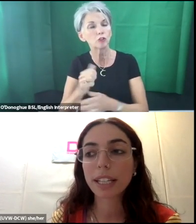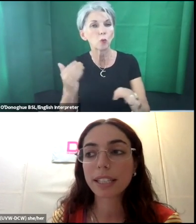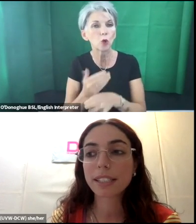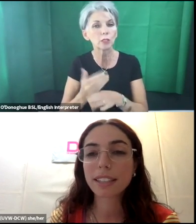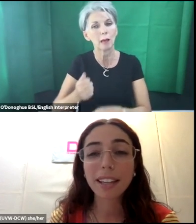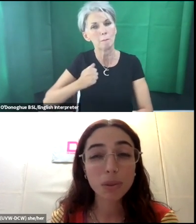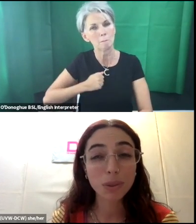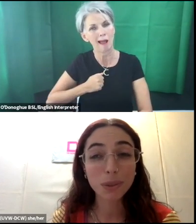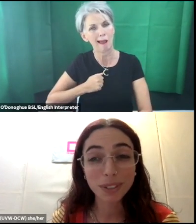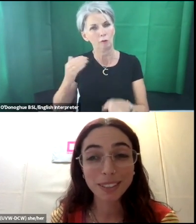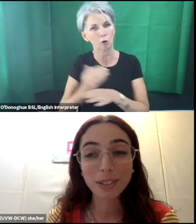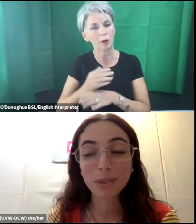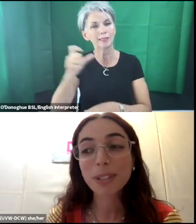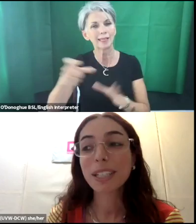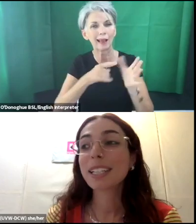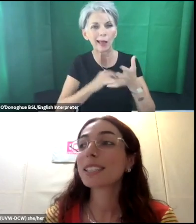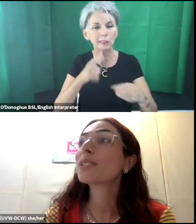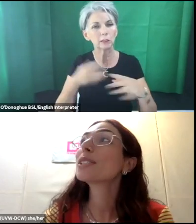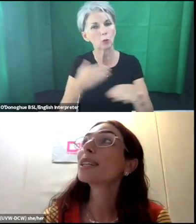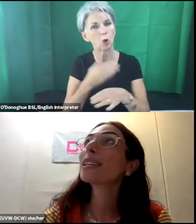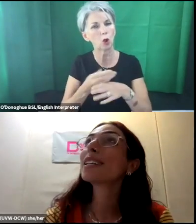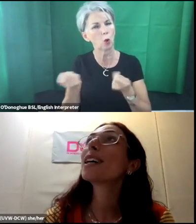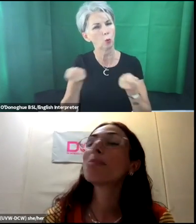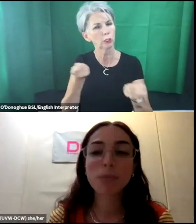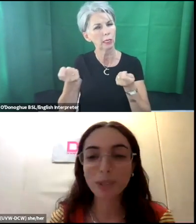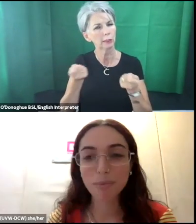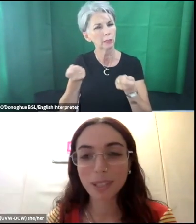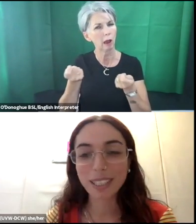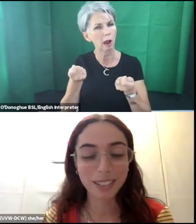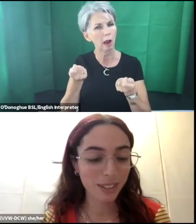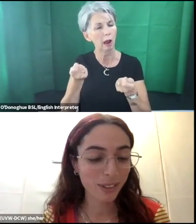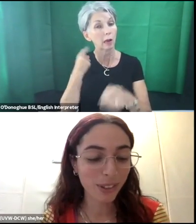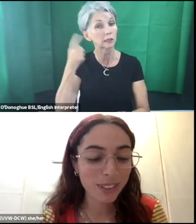is Casework Coordinator; sounds a bit boring, but it's not.